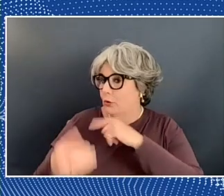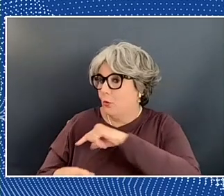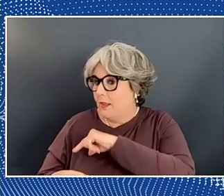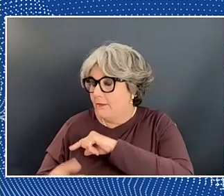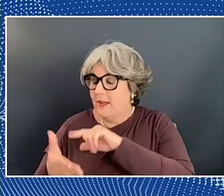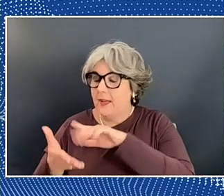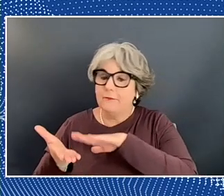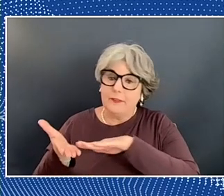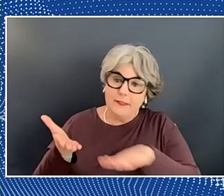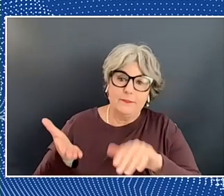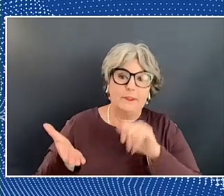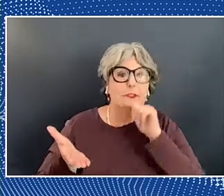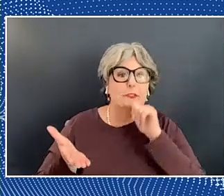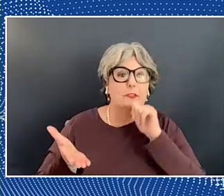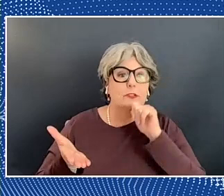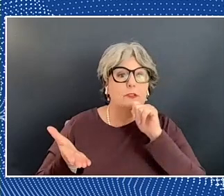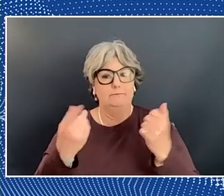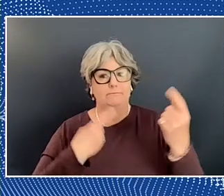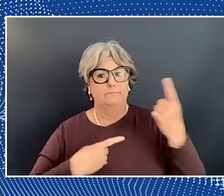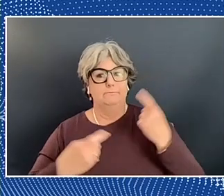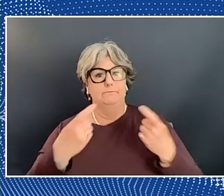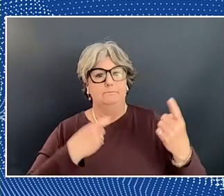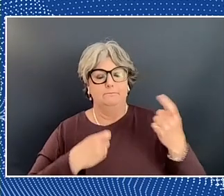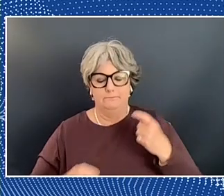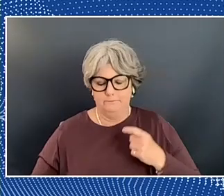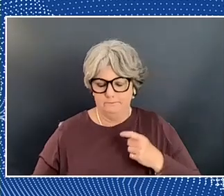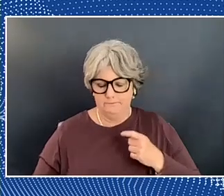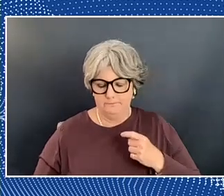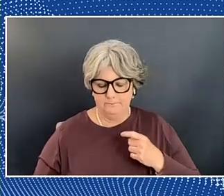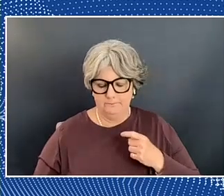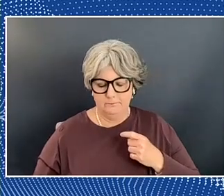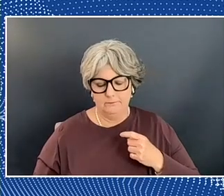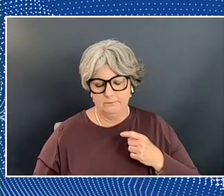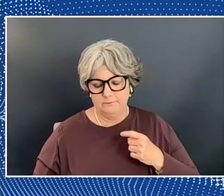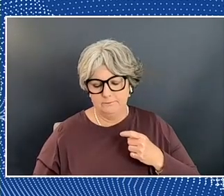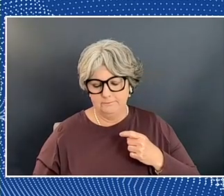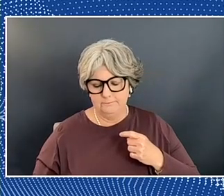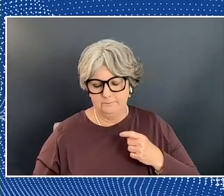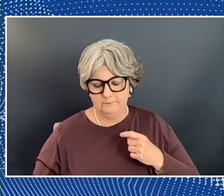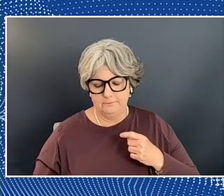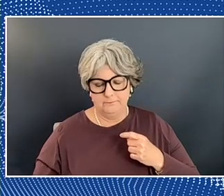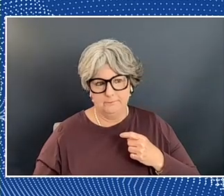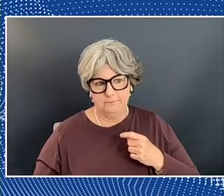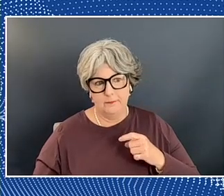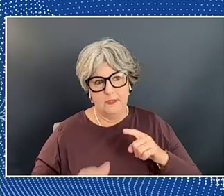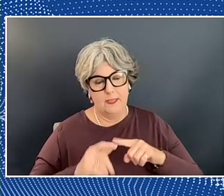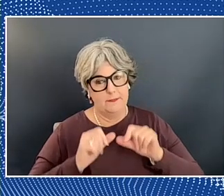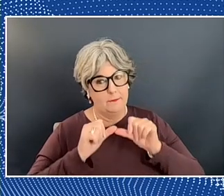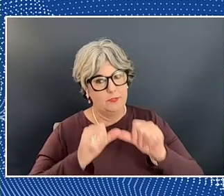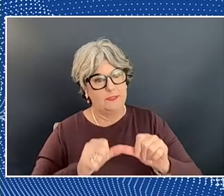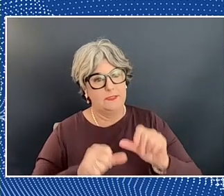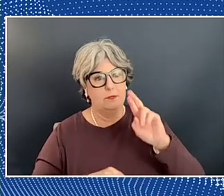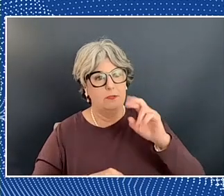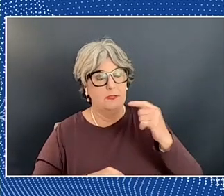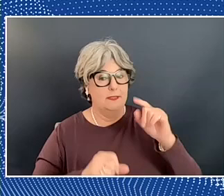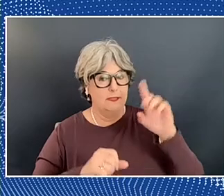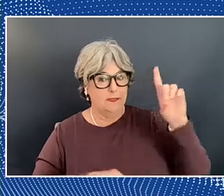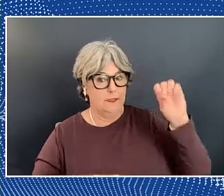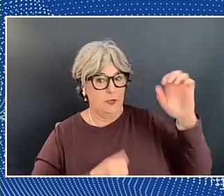They are going to be a lot of questions about this if the Department proceeds with the regulation here. Can the Department provide some examples in